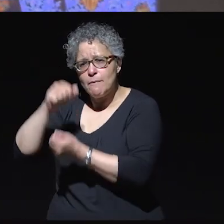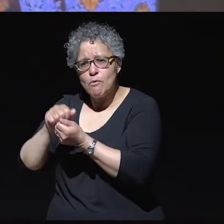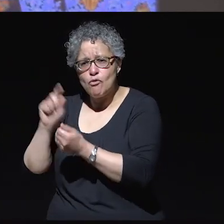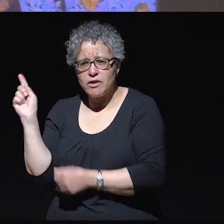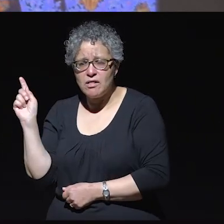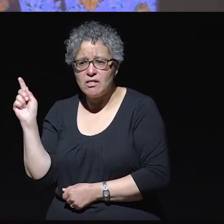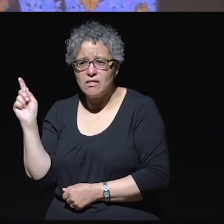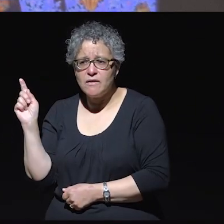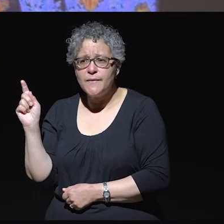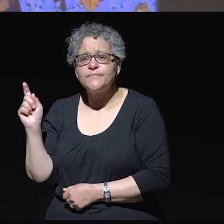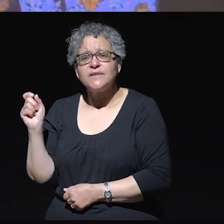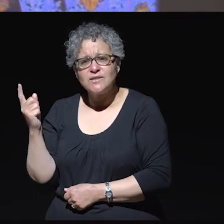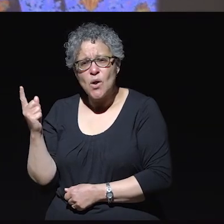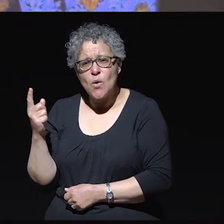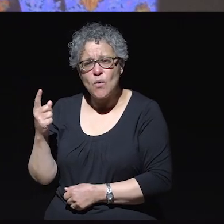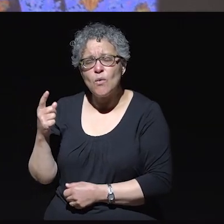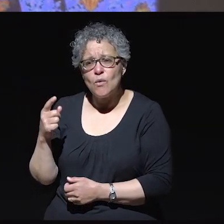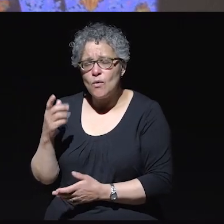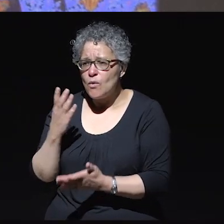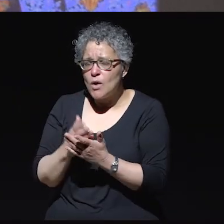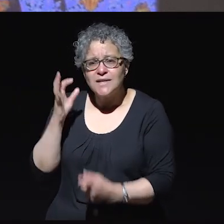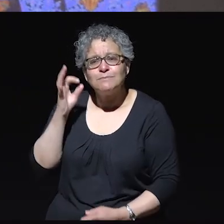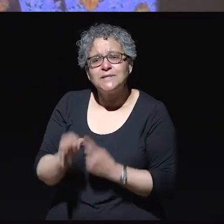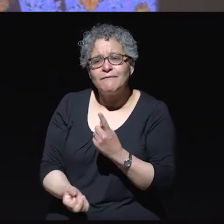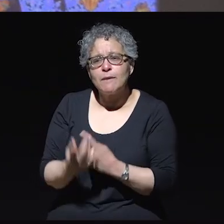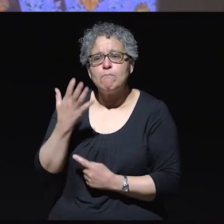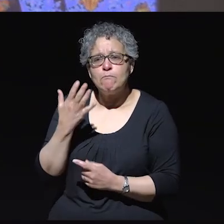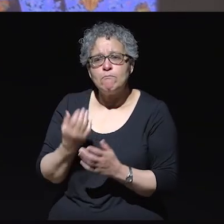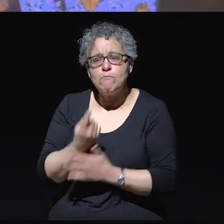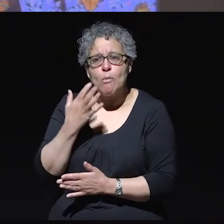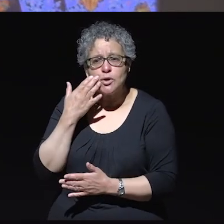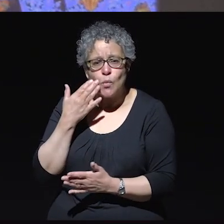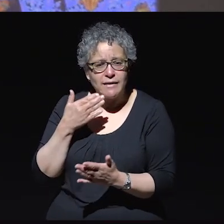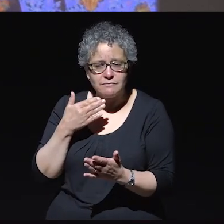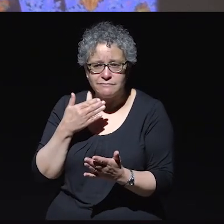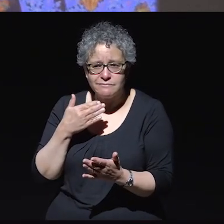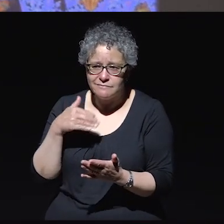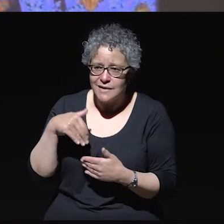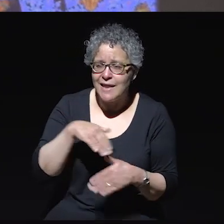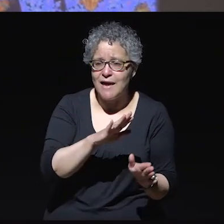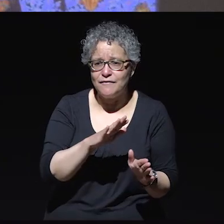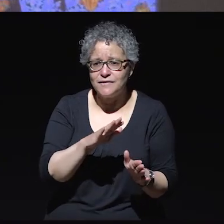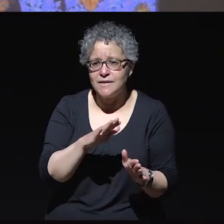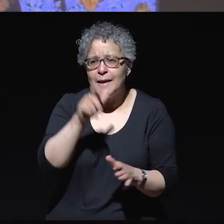So I think it was a very specific moment, I think, where this outpouring occurred, where people talked about the lost youth,